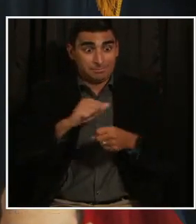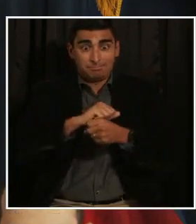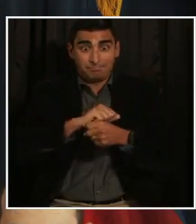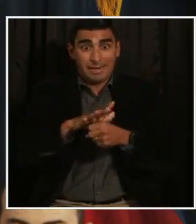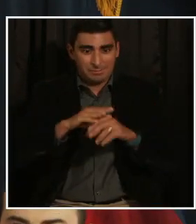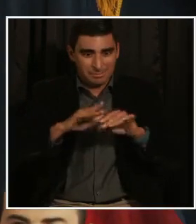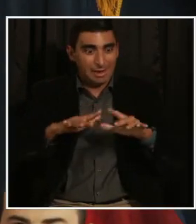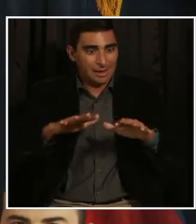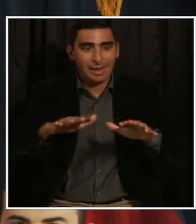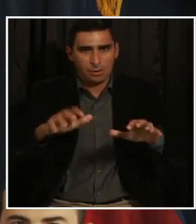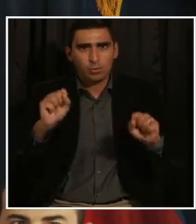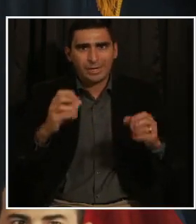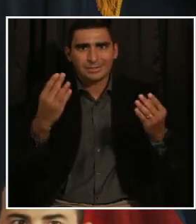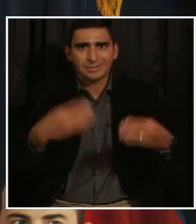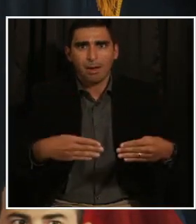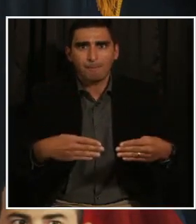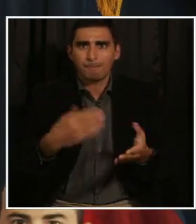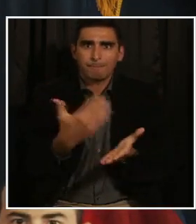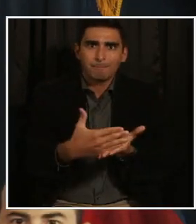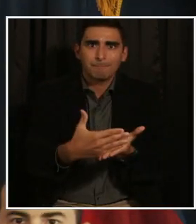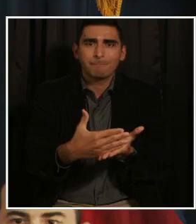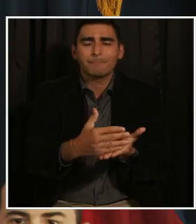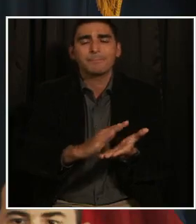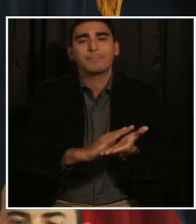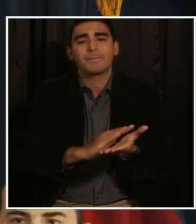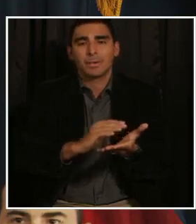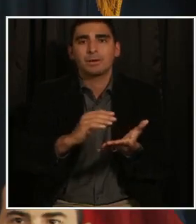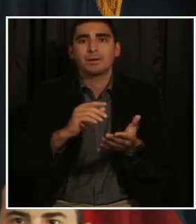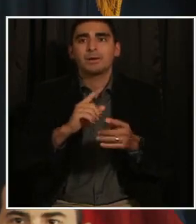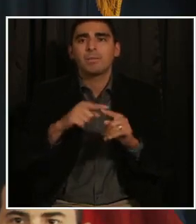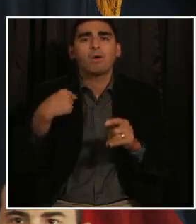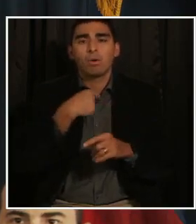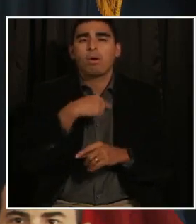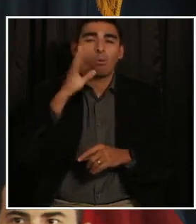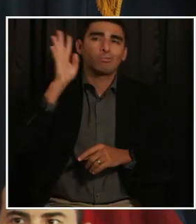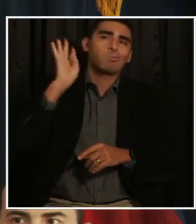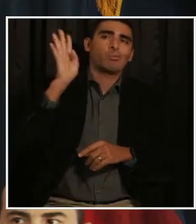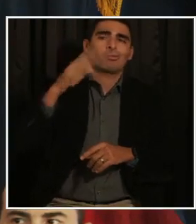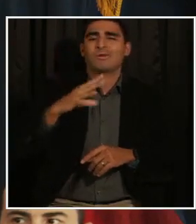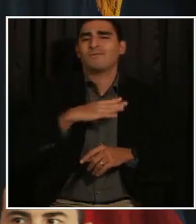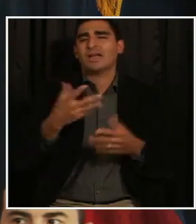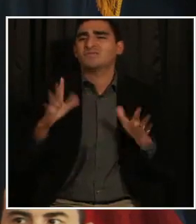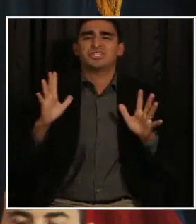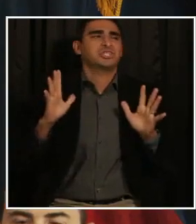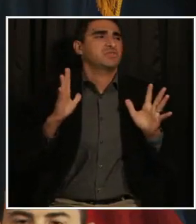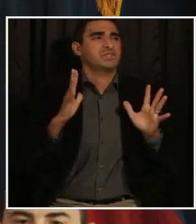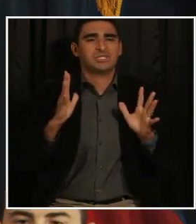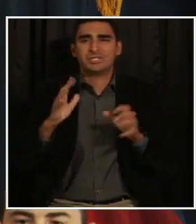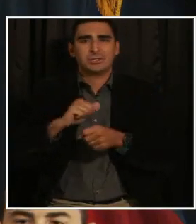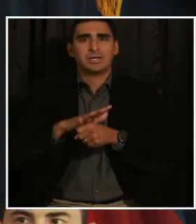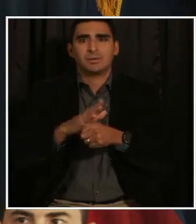but we're not going to end it by pretending that it's already over when about 900 of our fellow